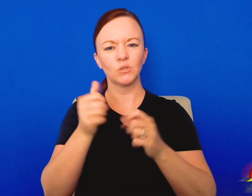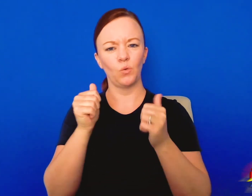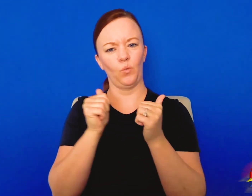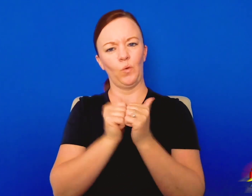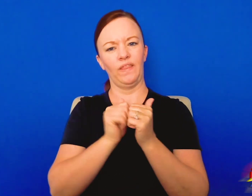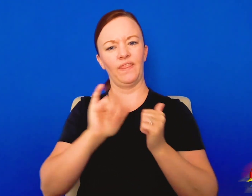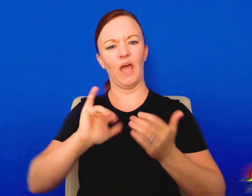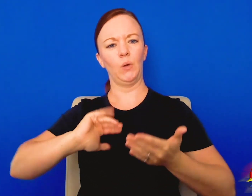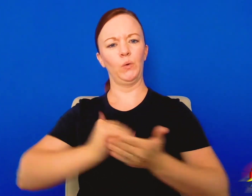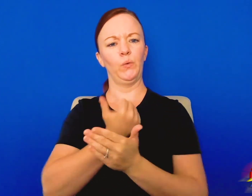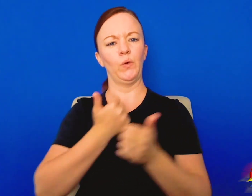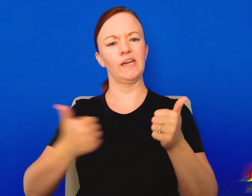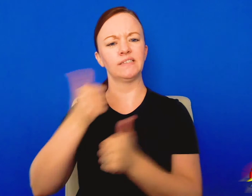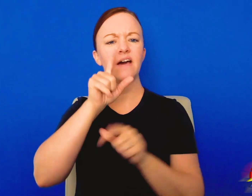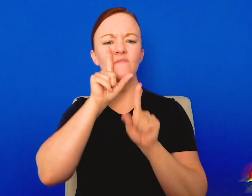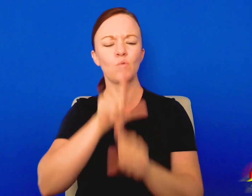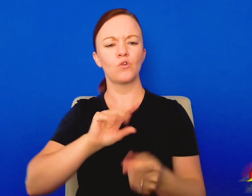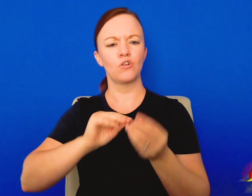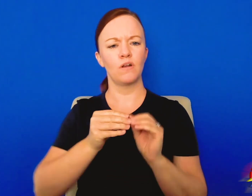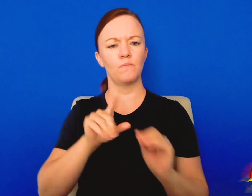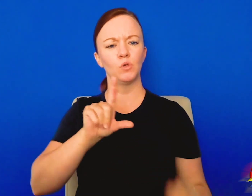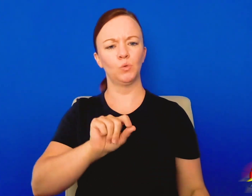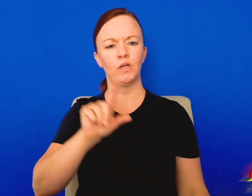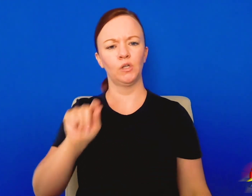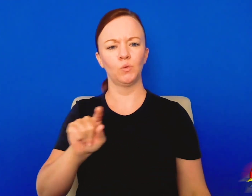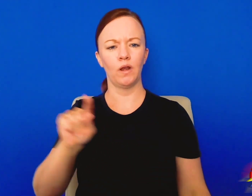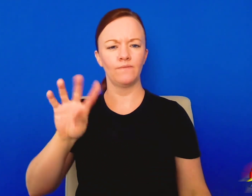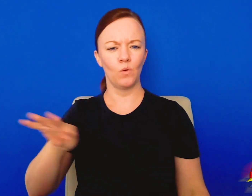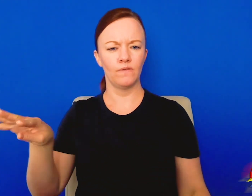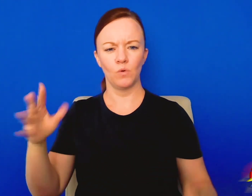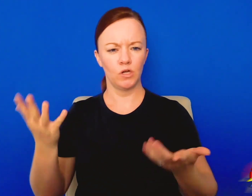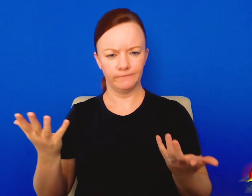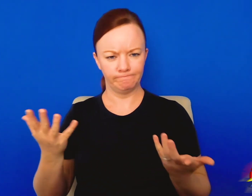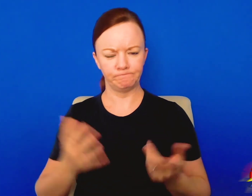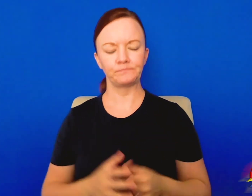OF THE LATEST EXECUTIVE ORDER 2020-44?